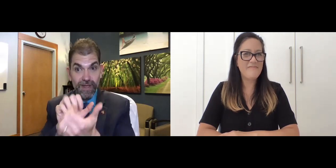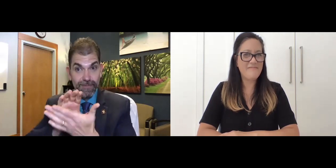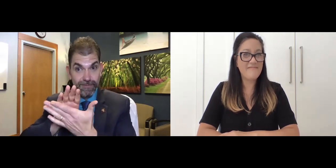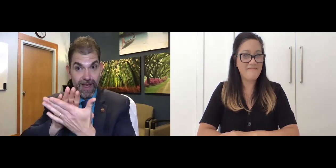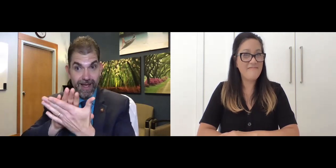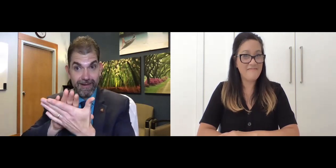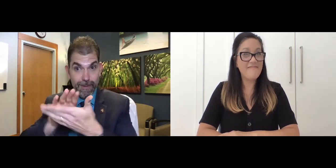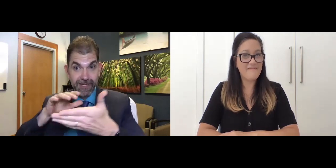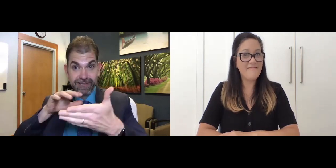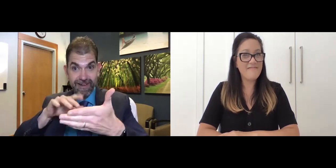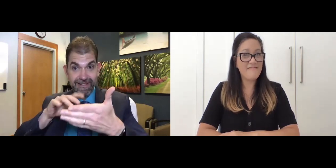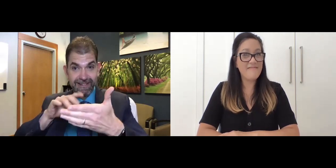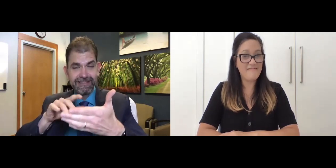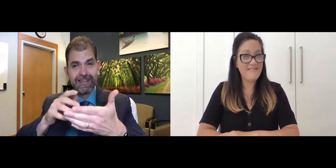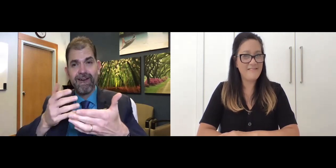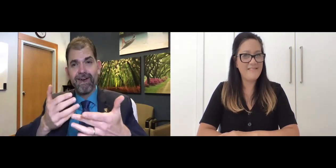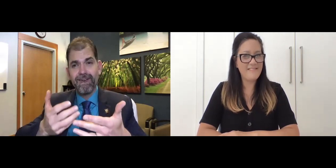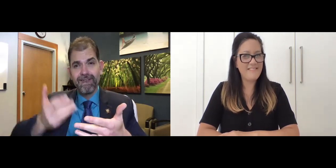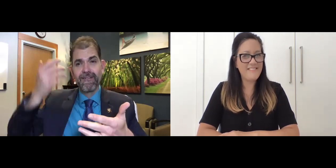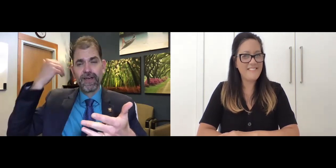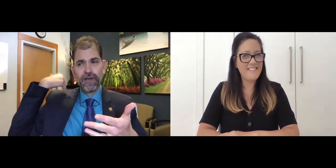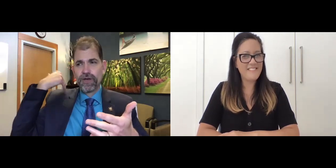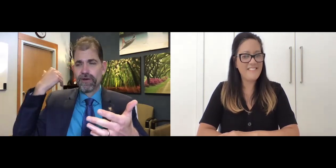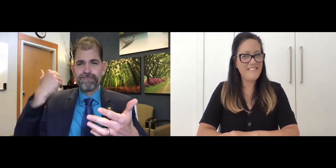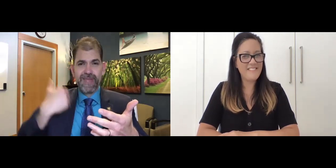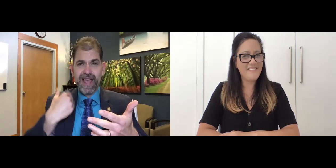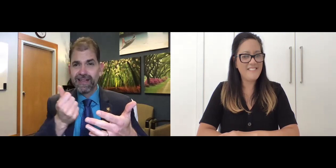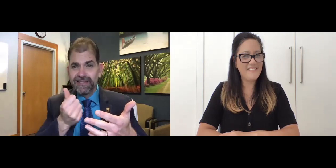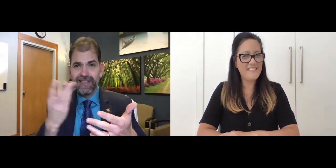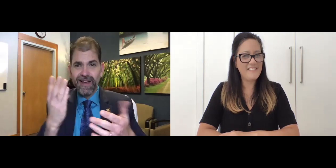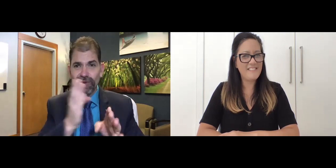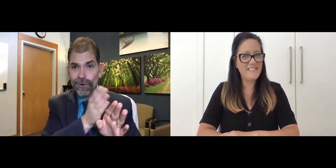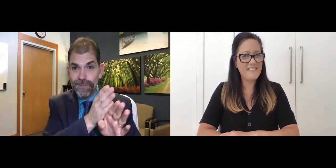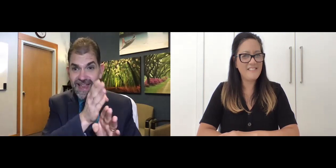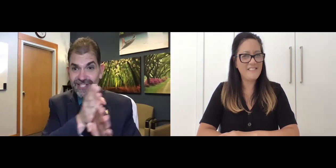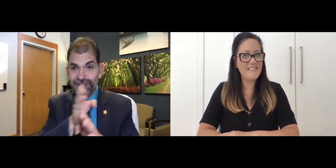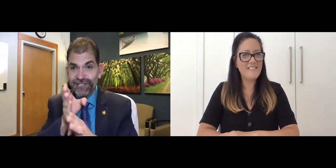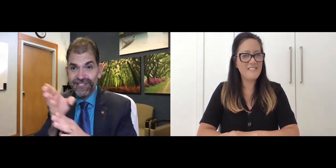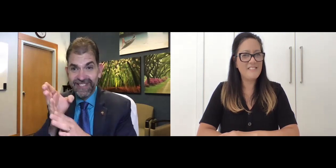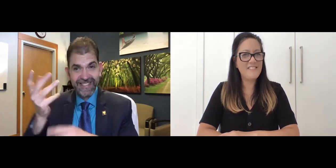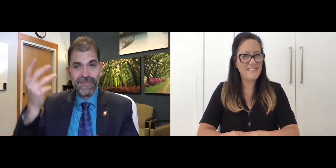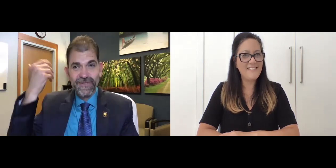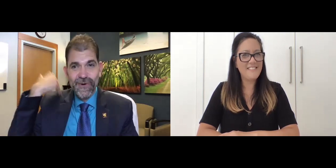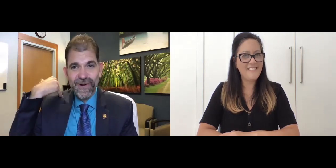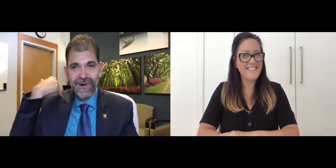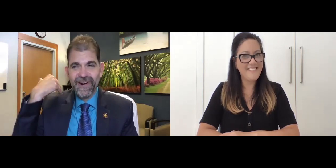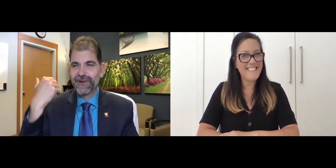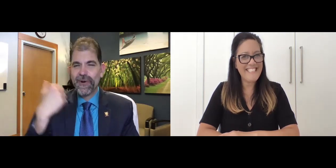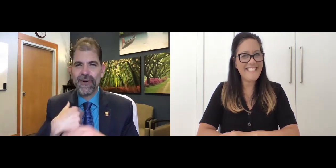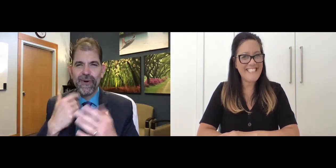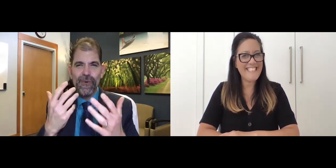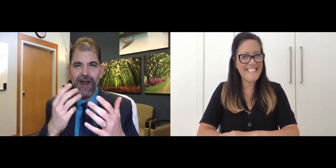So I continued my academic studies at Brigham Young. I had several majors.